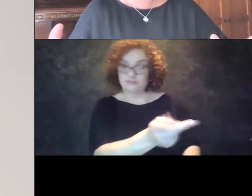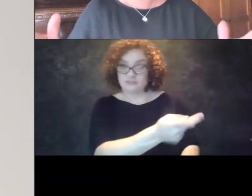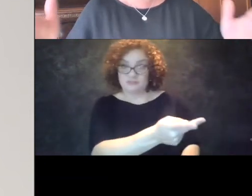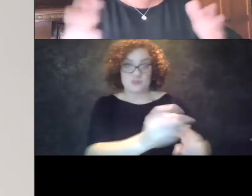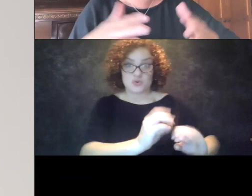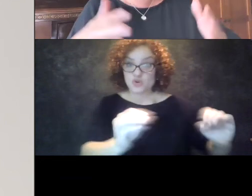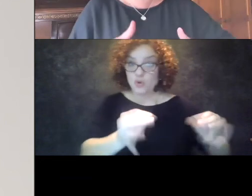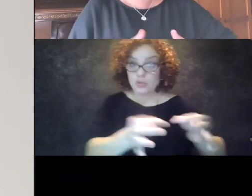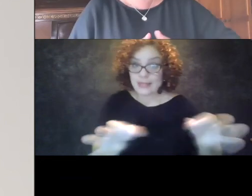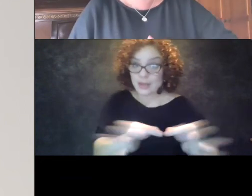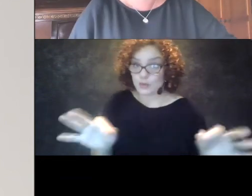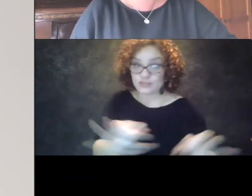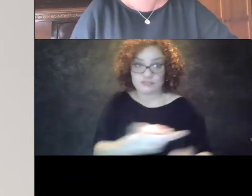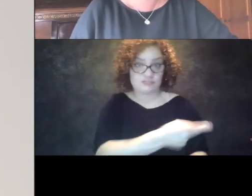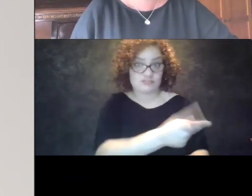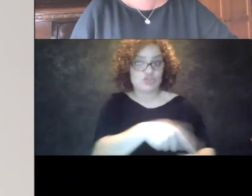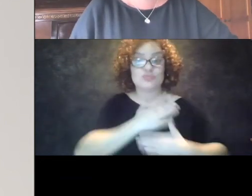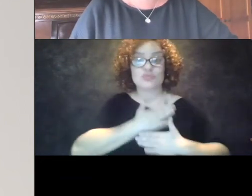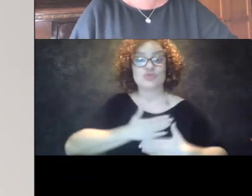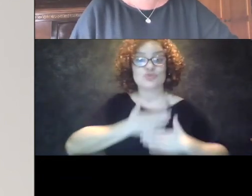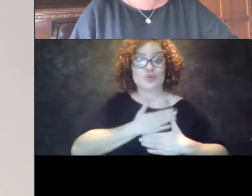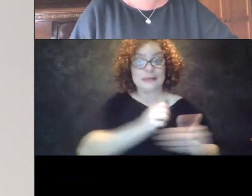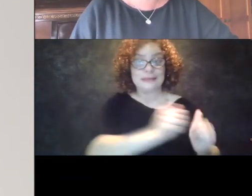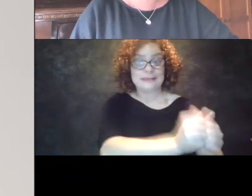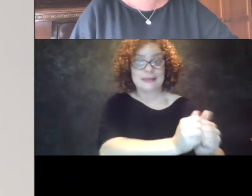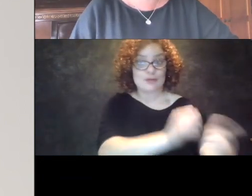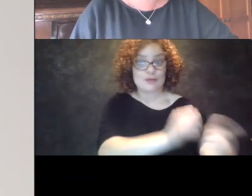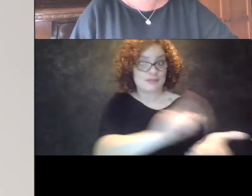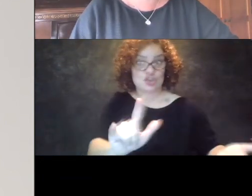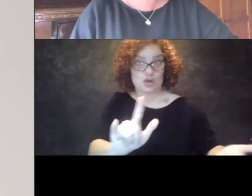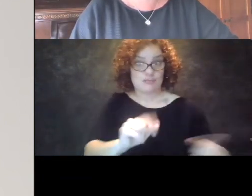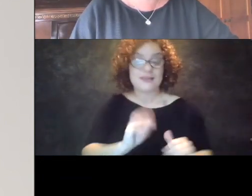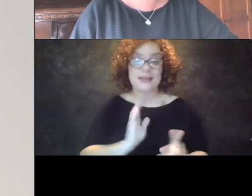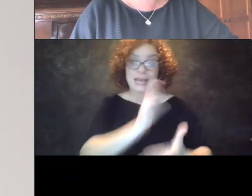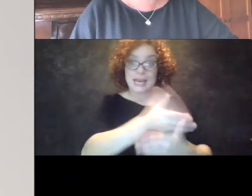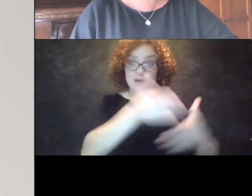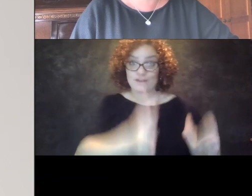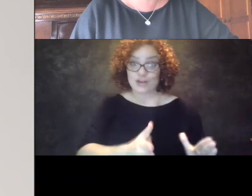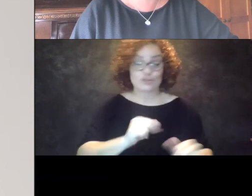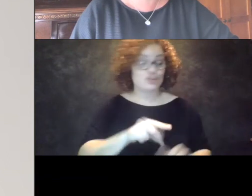It's just them enjoying the activity together. And so let's watch Preston here in his music